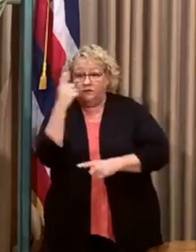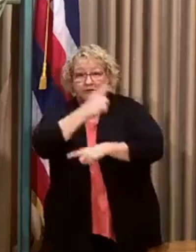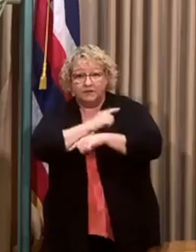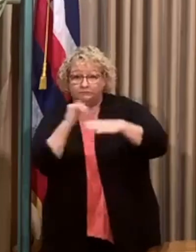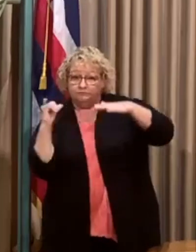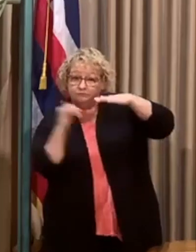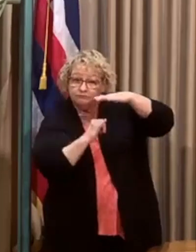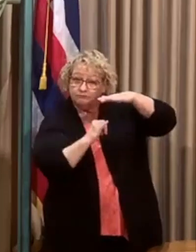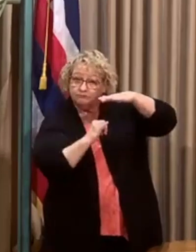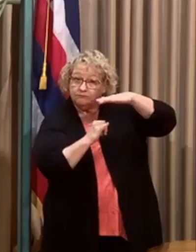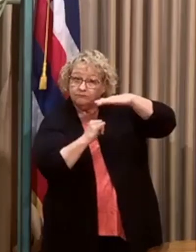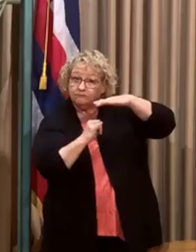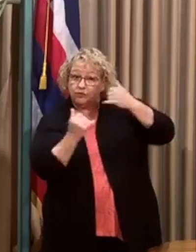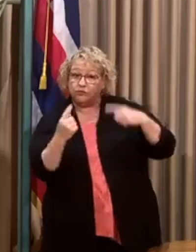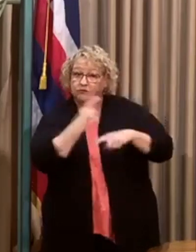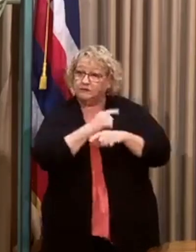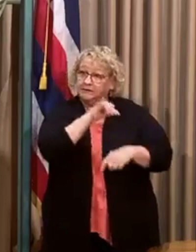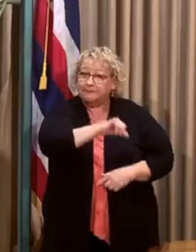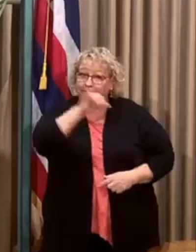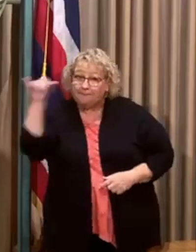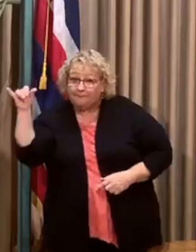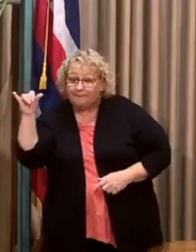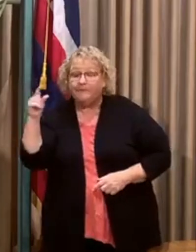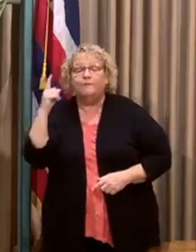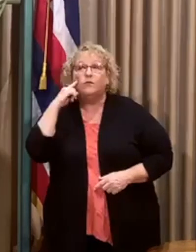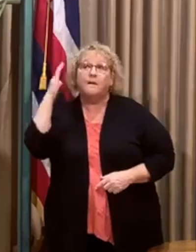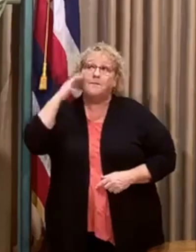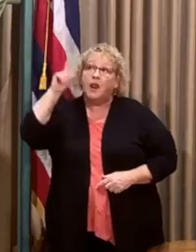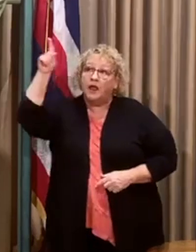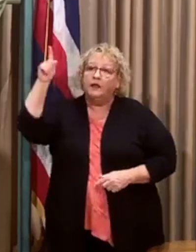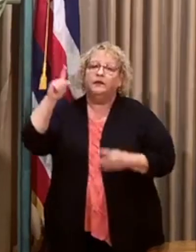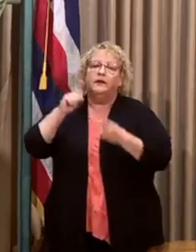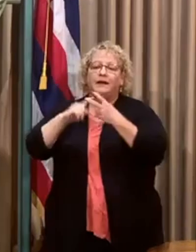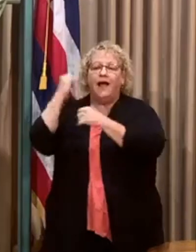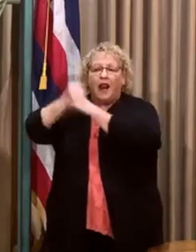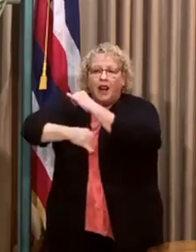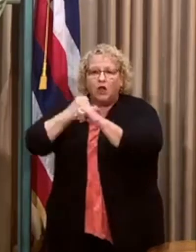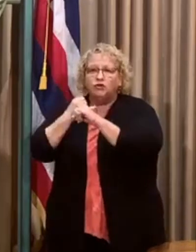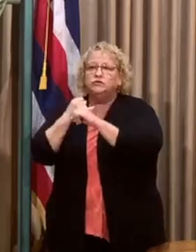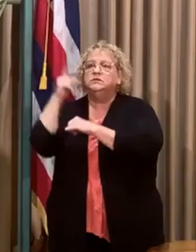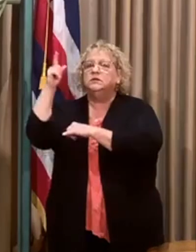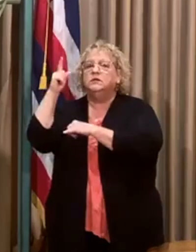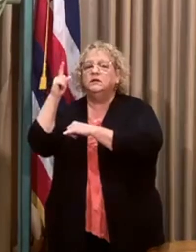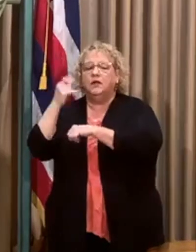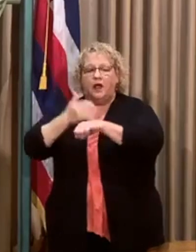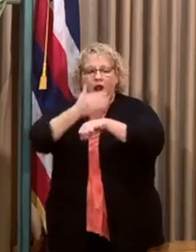that are in place today for the mainland, for international and for interisland students.